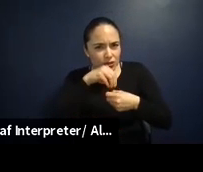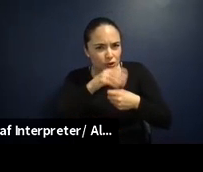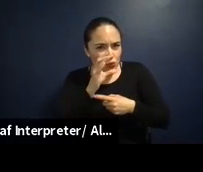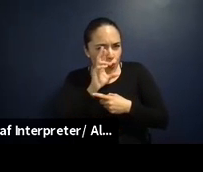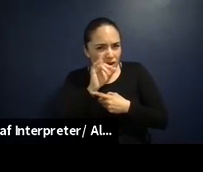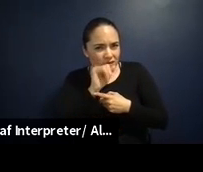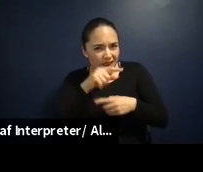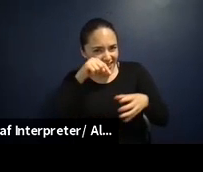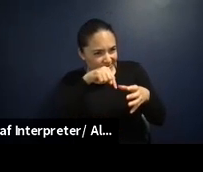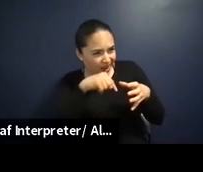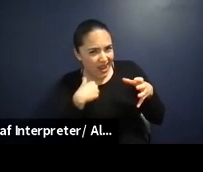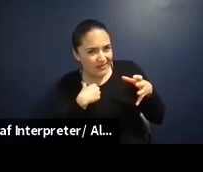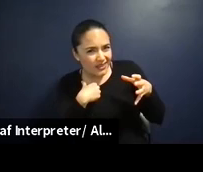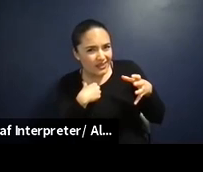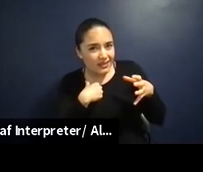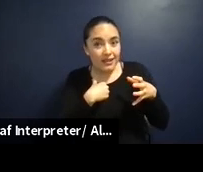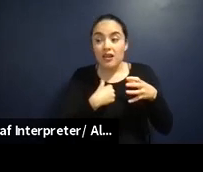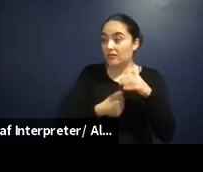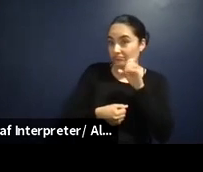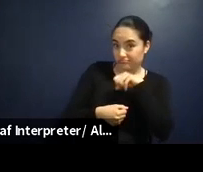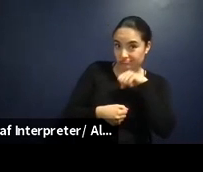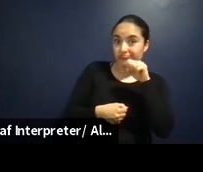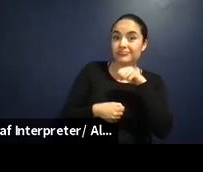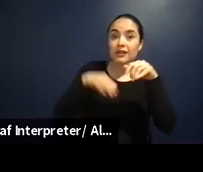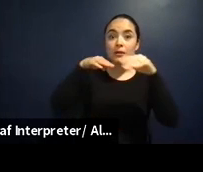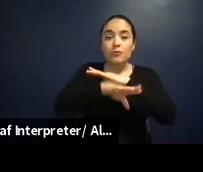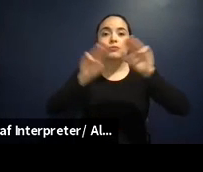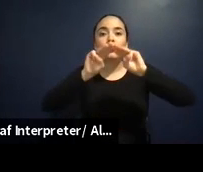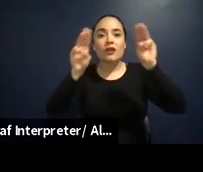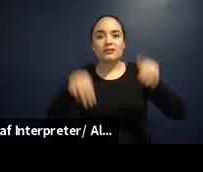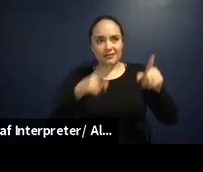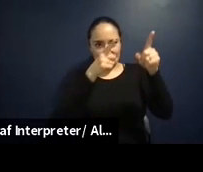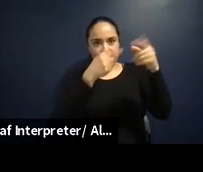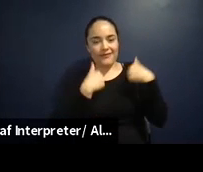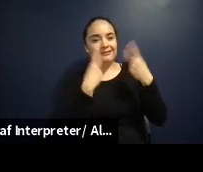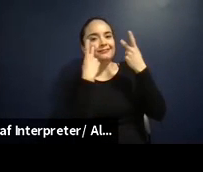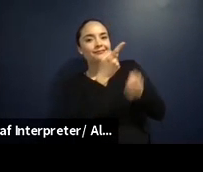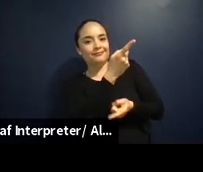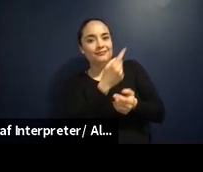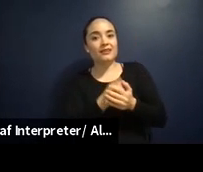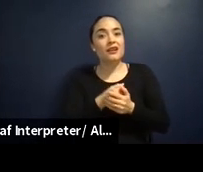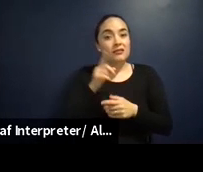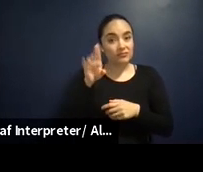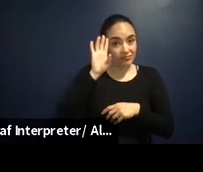can see it in the gallery, but gold likes to kind of fit in between other minerals, so you can